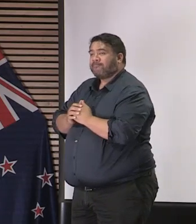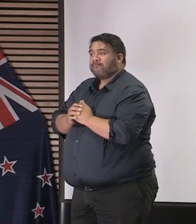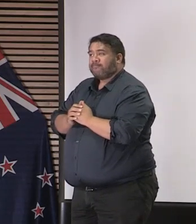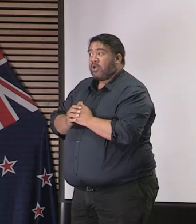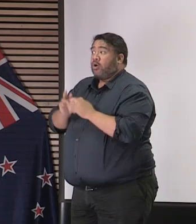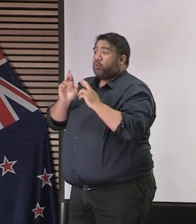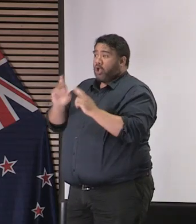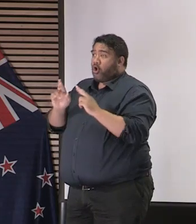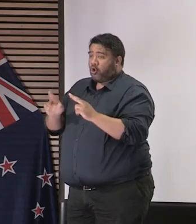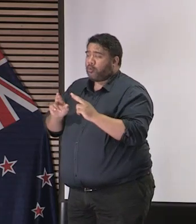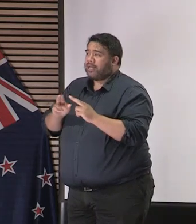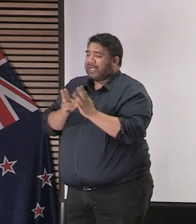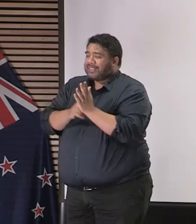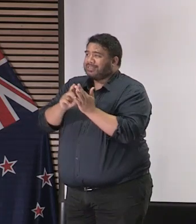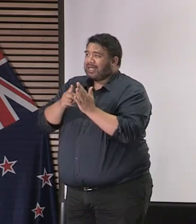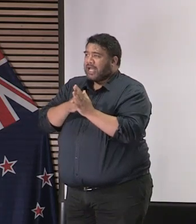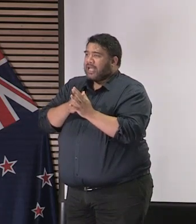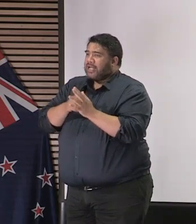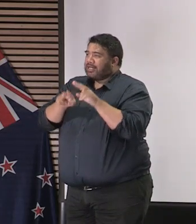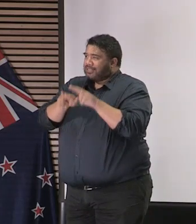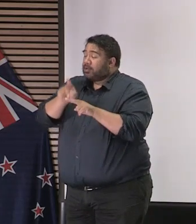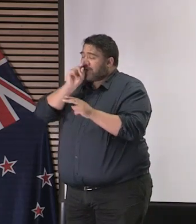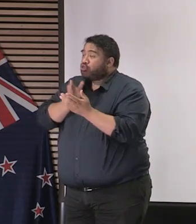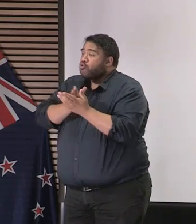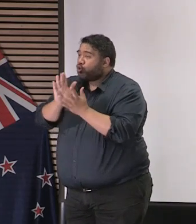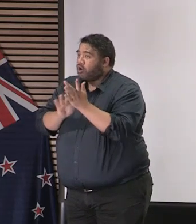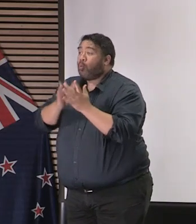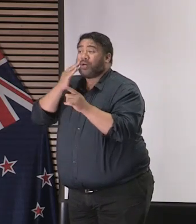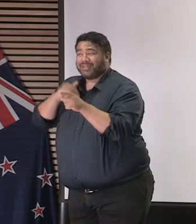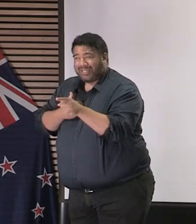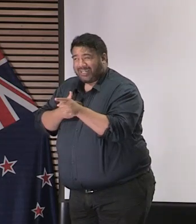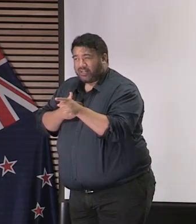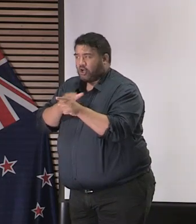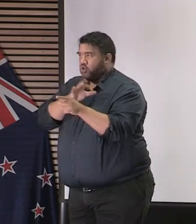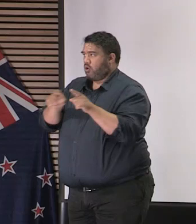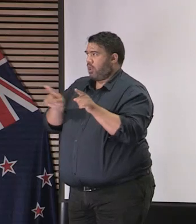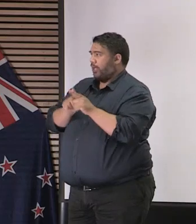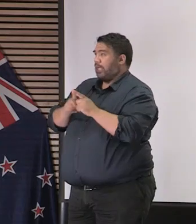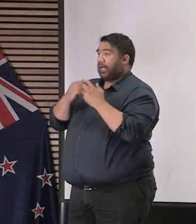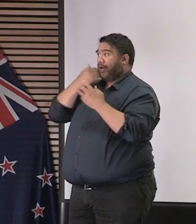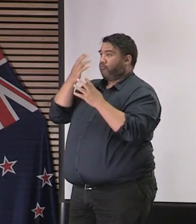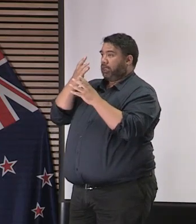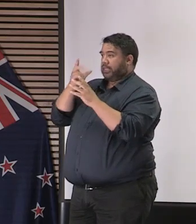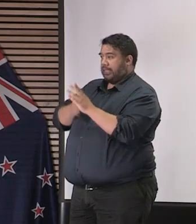online. The overall vision there is to get NCEA assessment to the point where it is available when it is